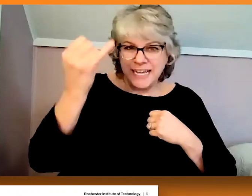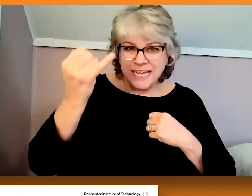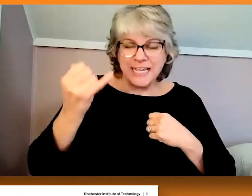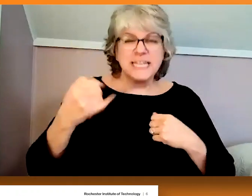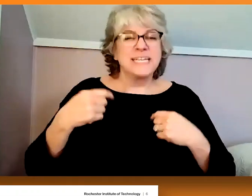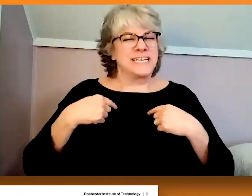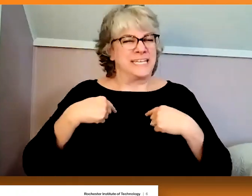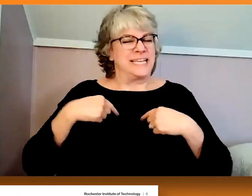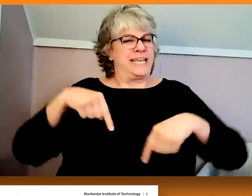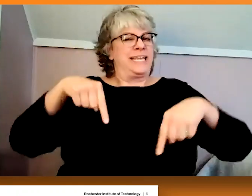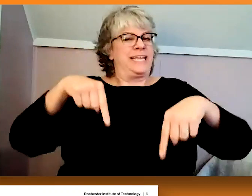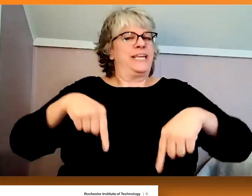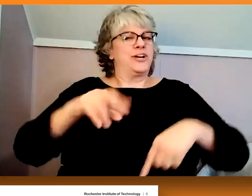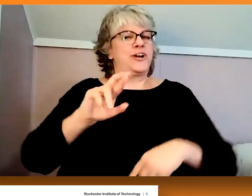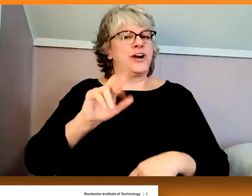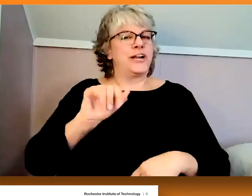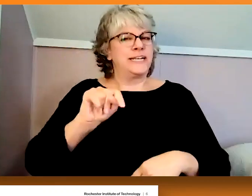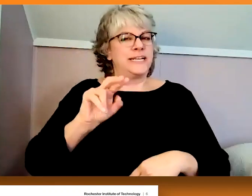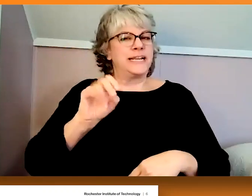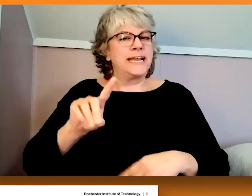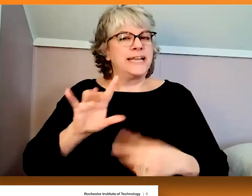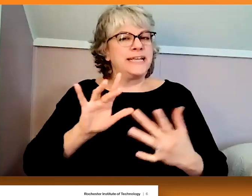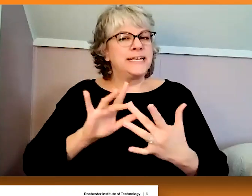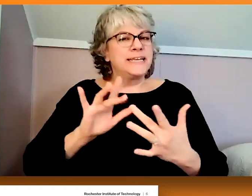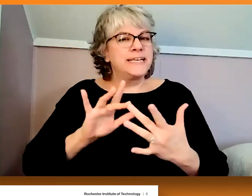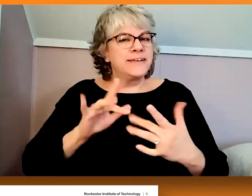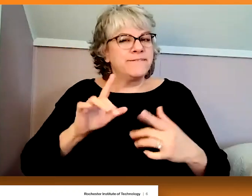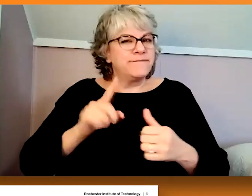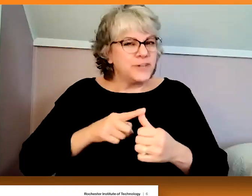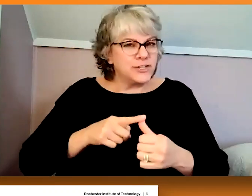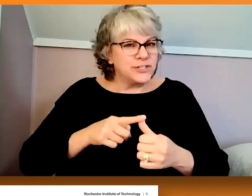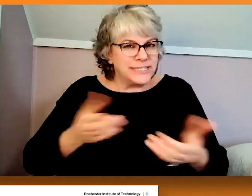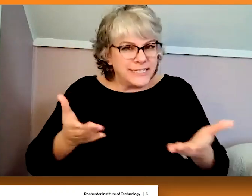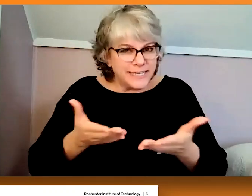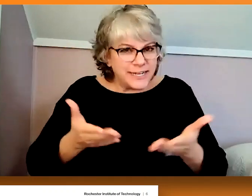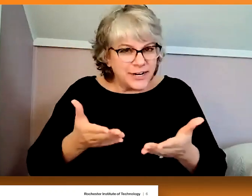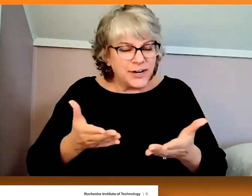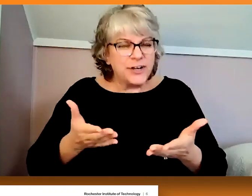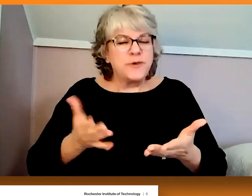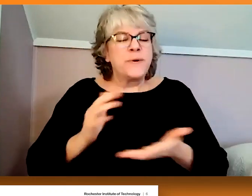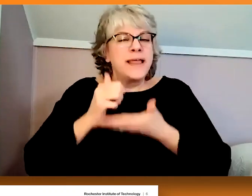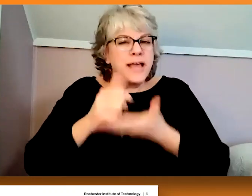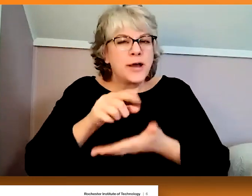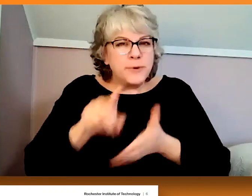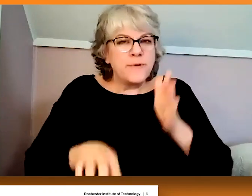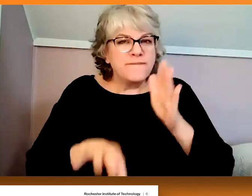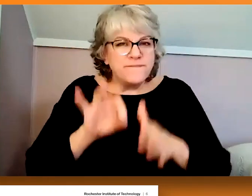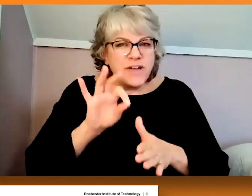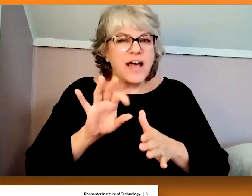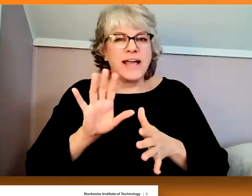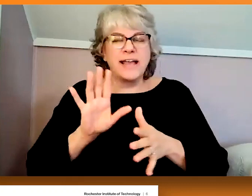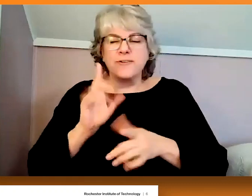on your behalf or let you know when or the proper way to reach out because they already built